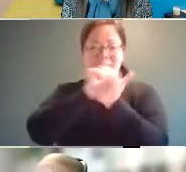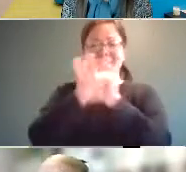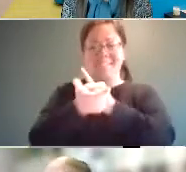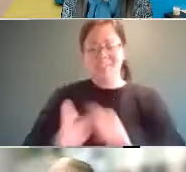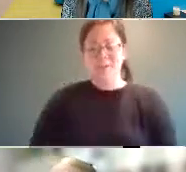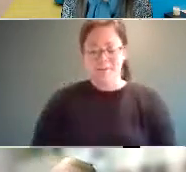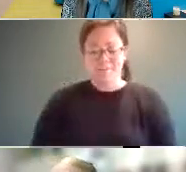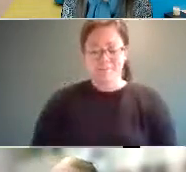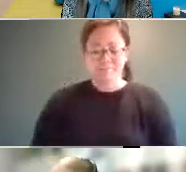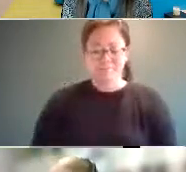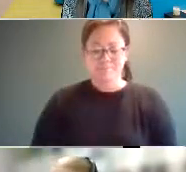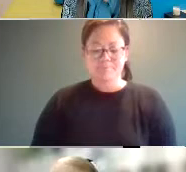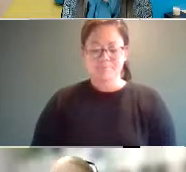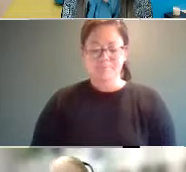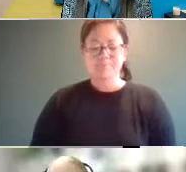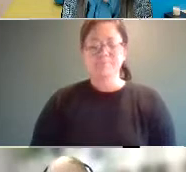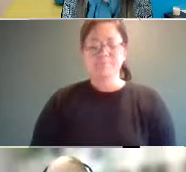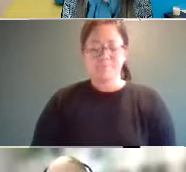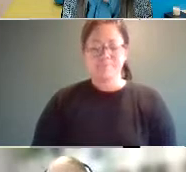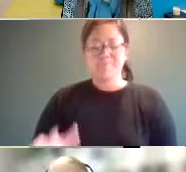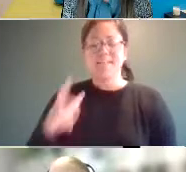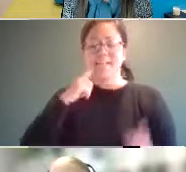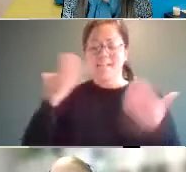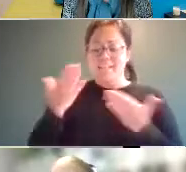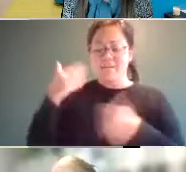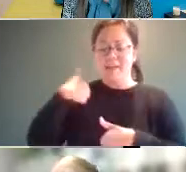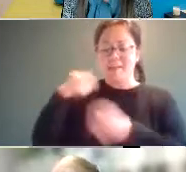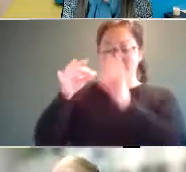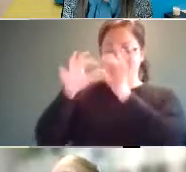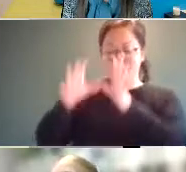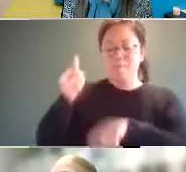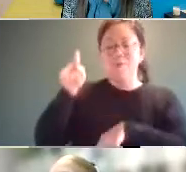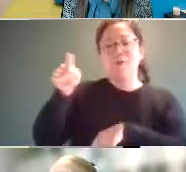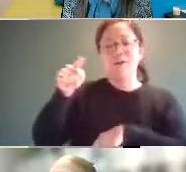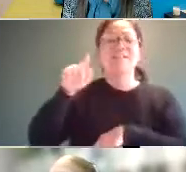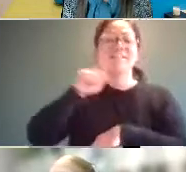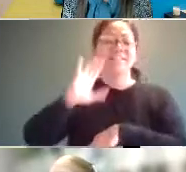So I have with me today Naomi, she will be our American Sign Language interpreter.